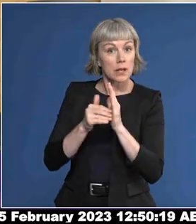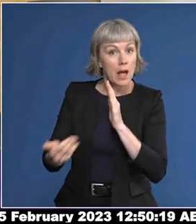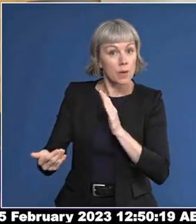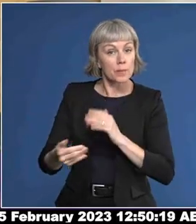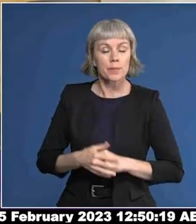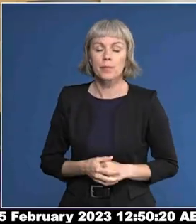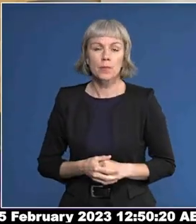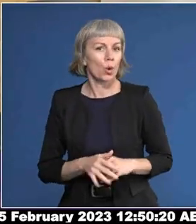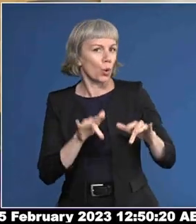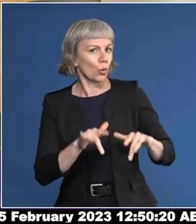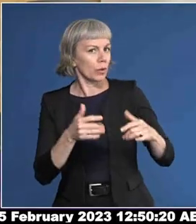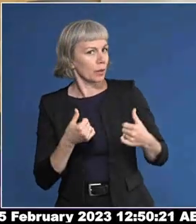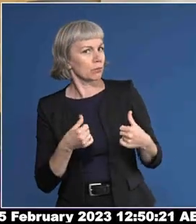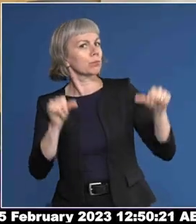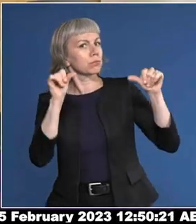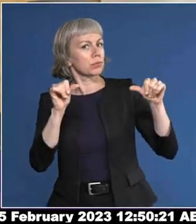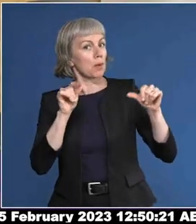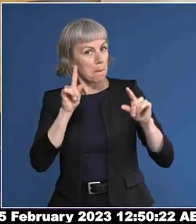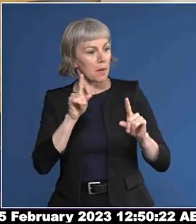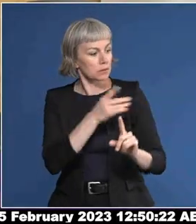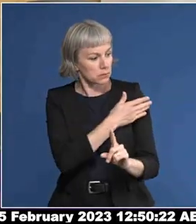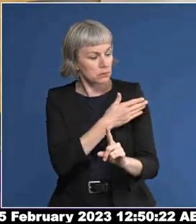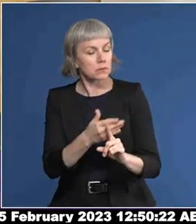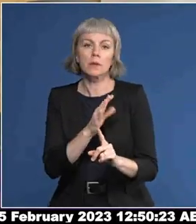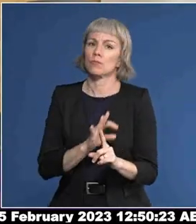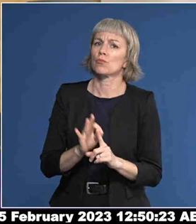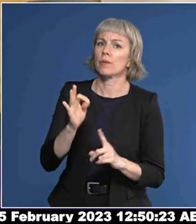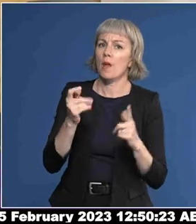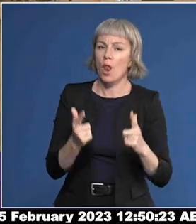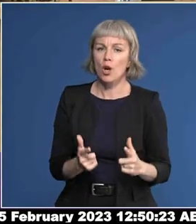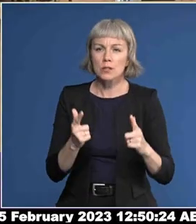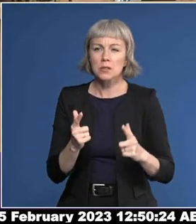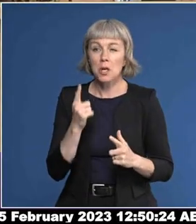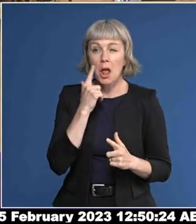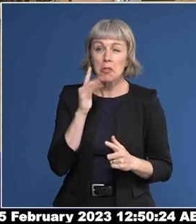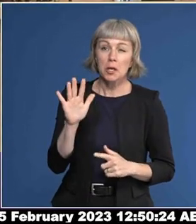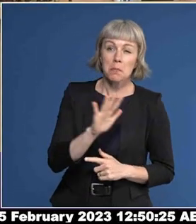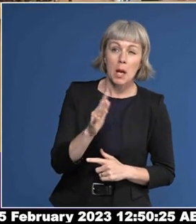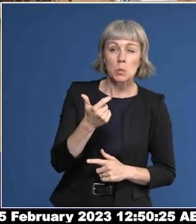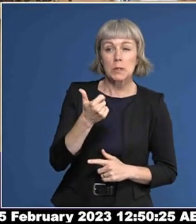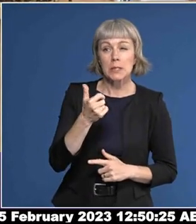significant progress and we are probably about 60 per cent of the way through the business improvement plan.